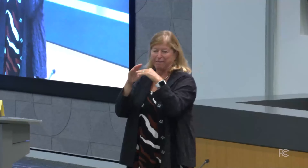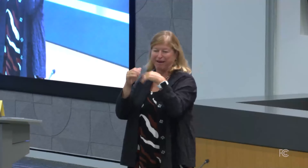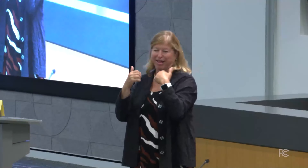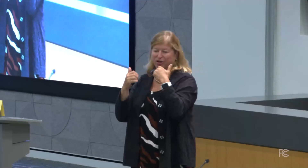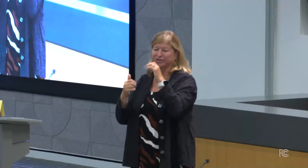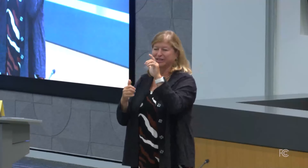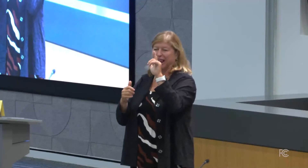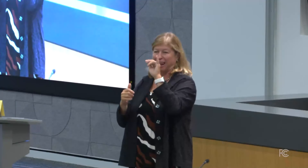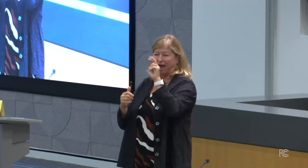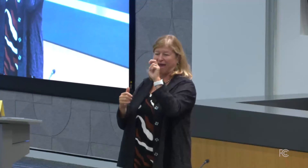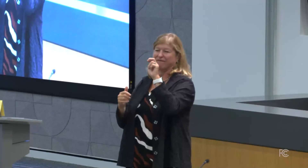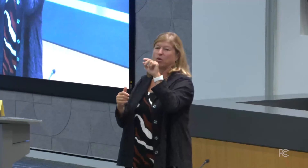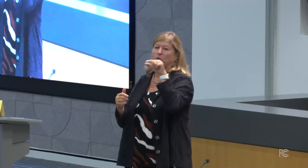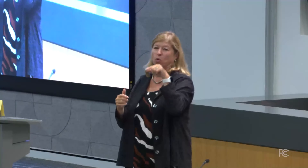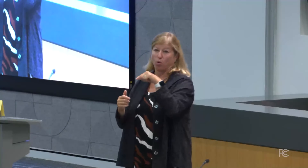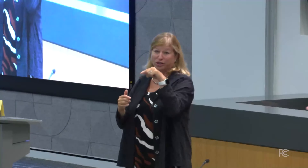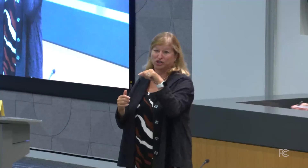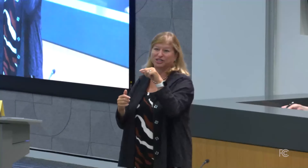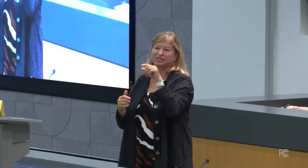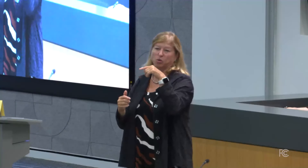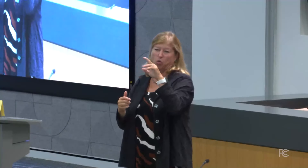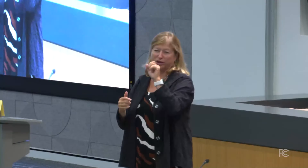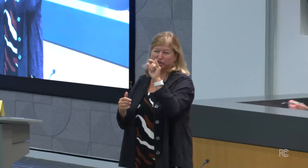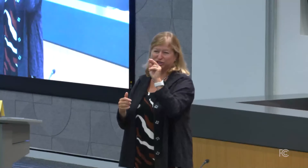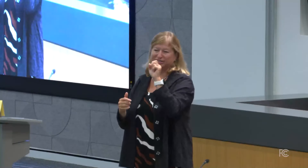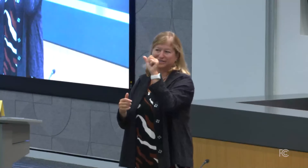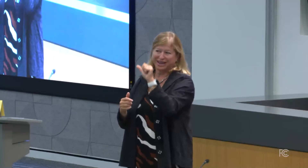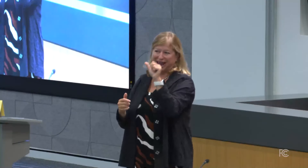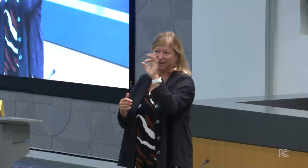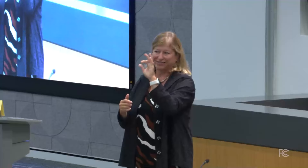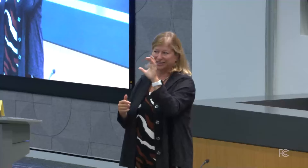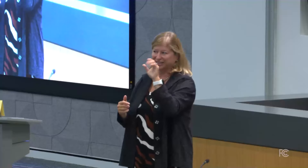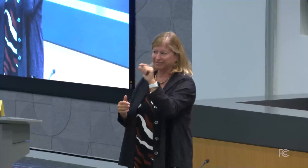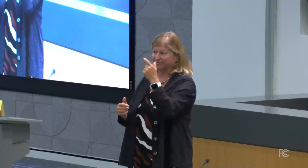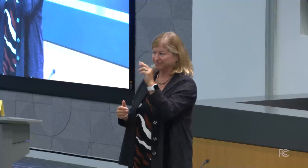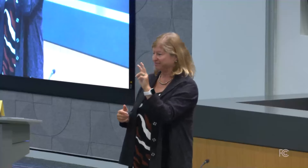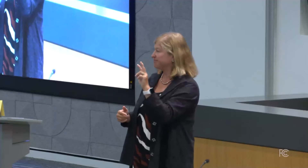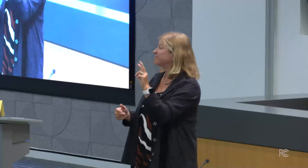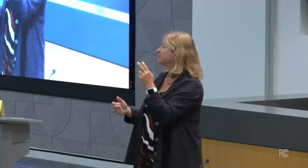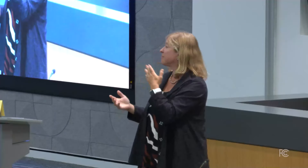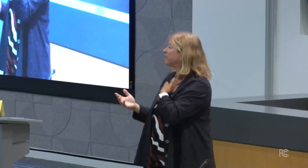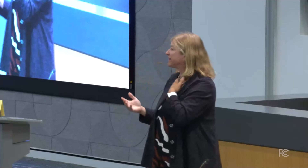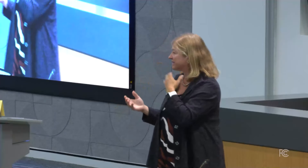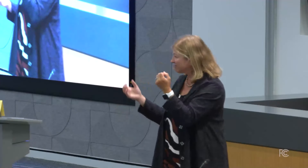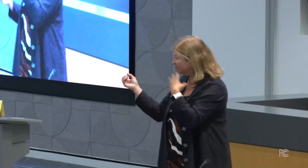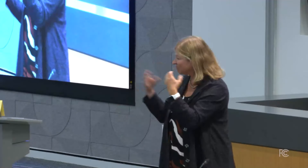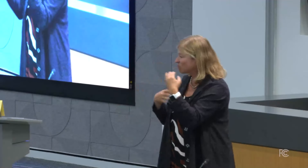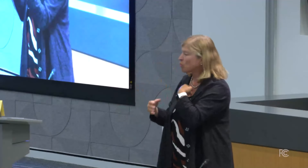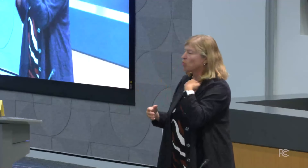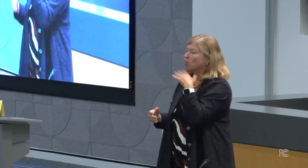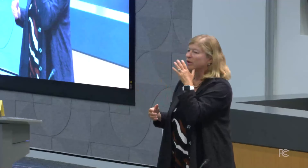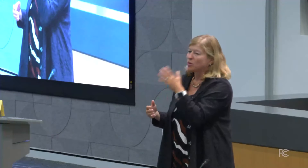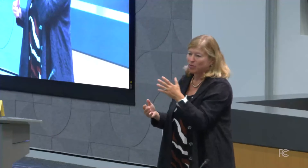WE WILL HAVE AN OPPORTUNITY FOR QUESTIONS AND ANSWERS.